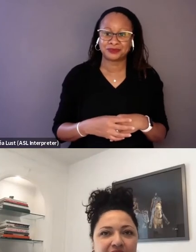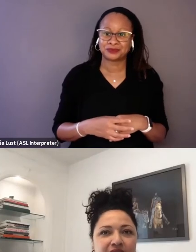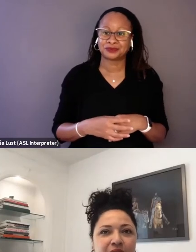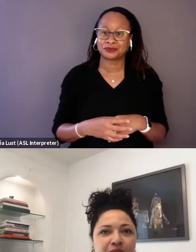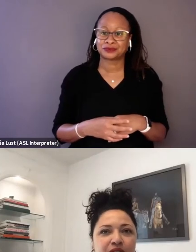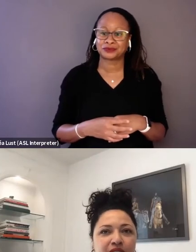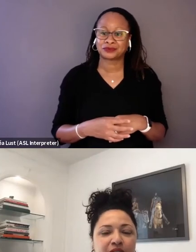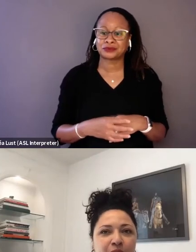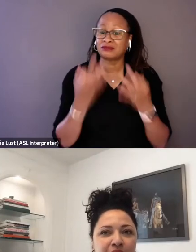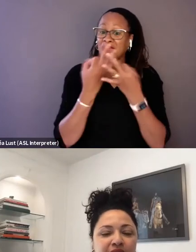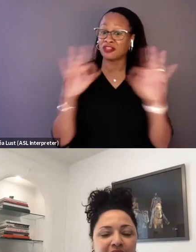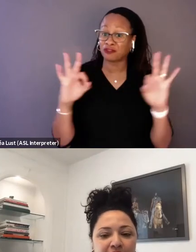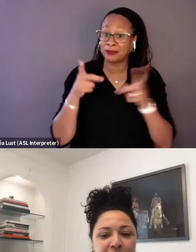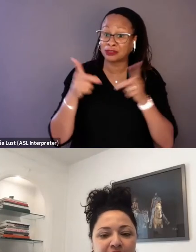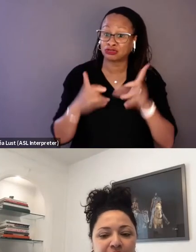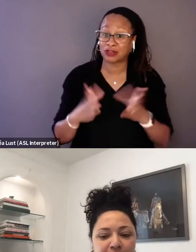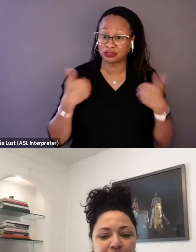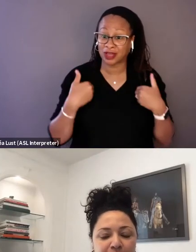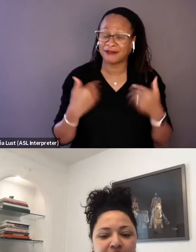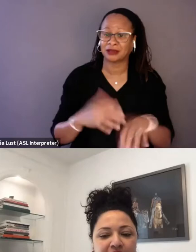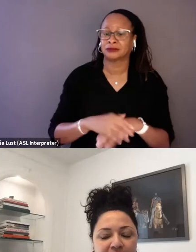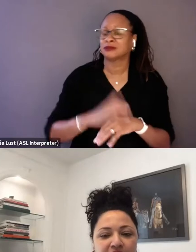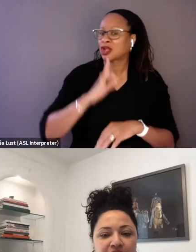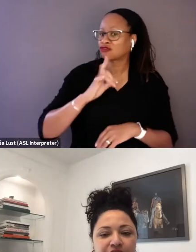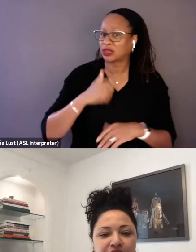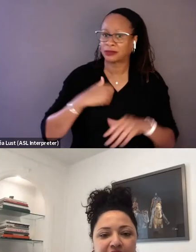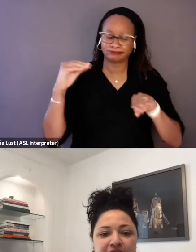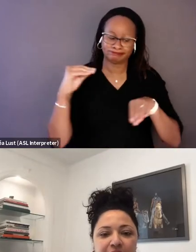and that was really, I really want to put that on Christine